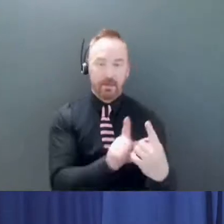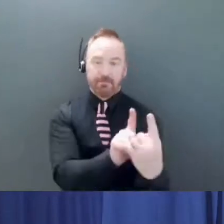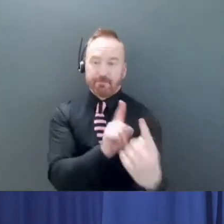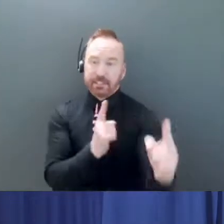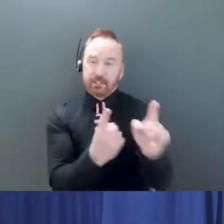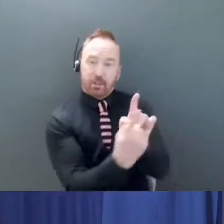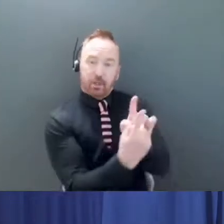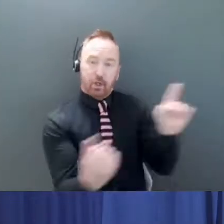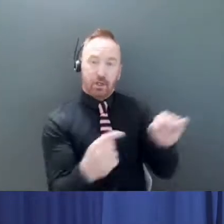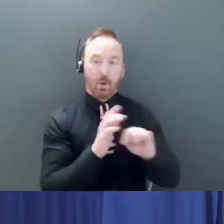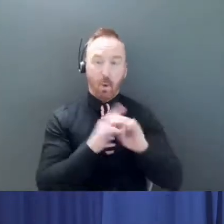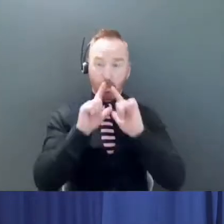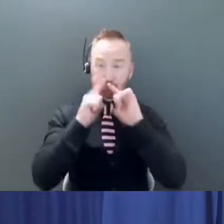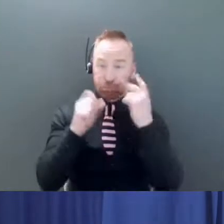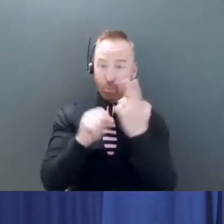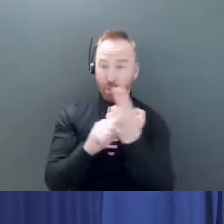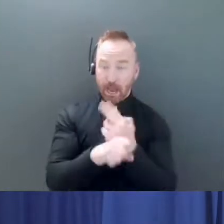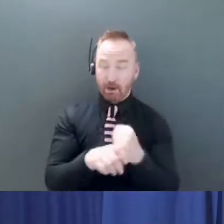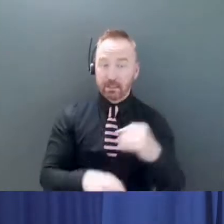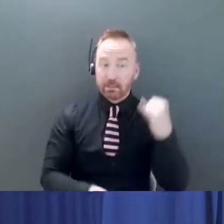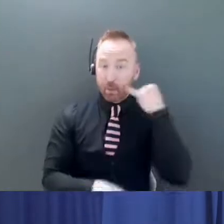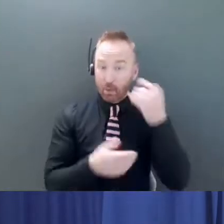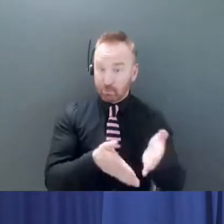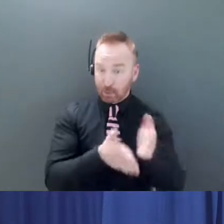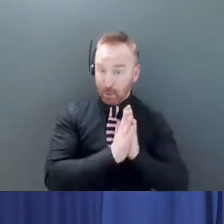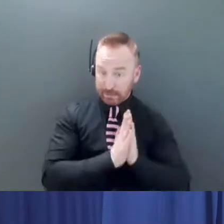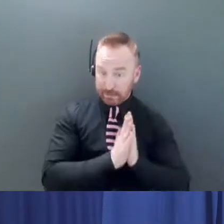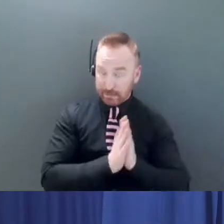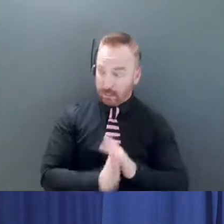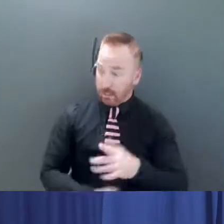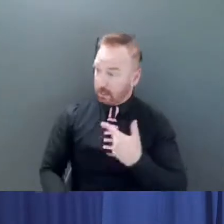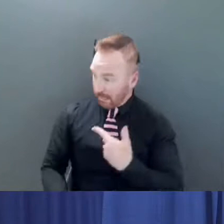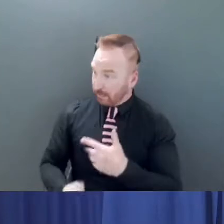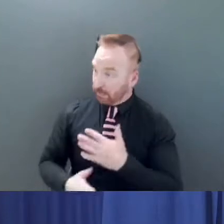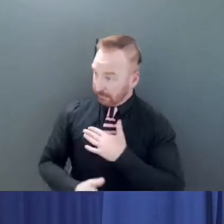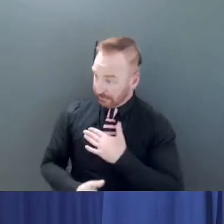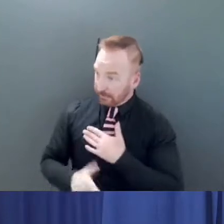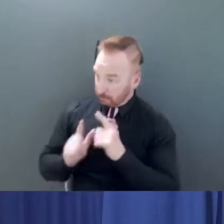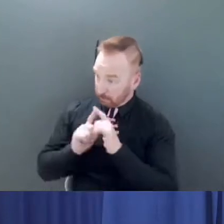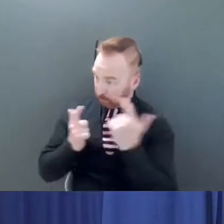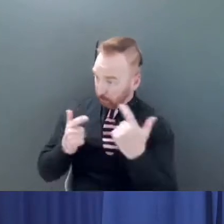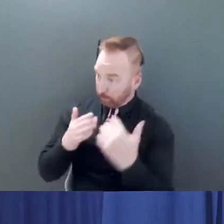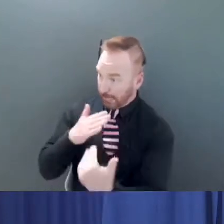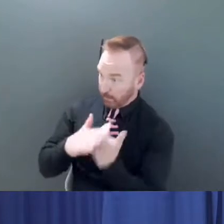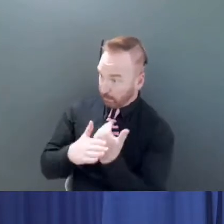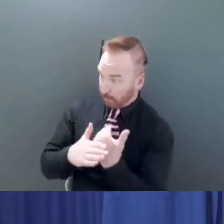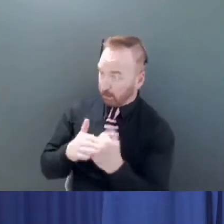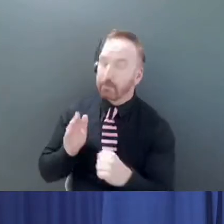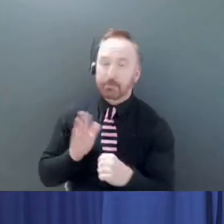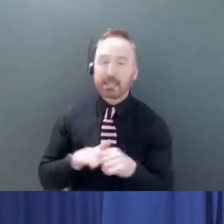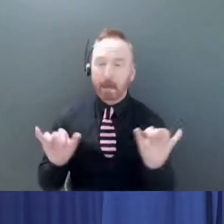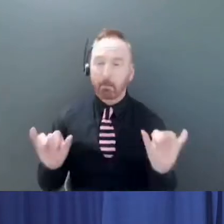remain in place. In fact I urge Yukoners before